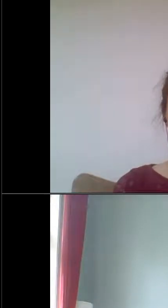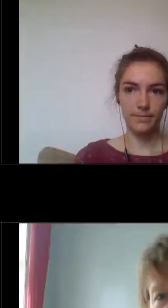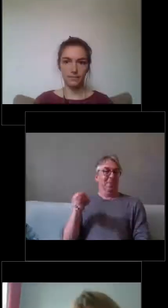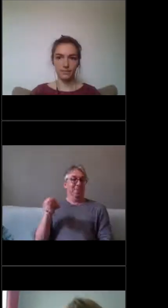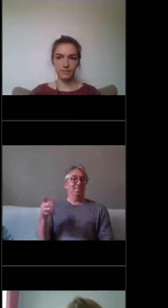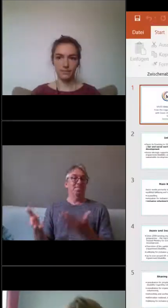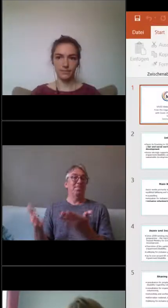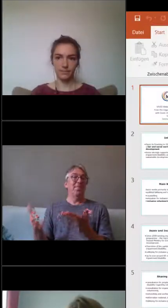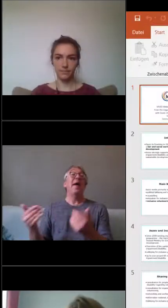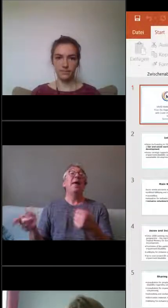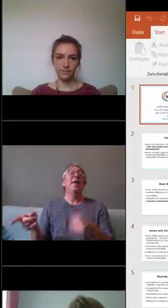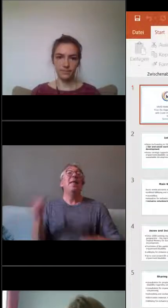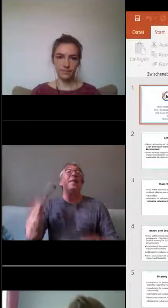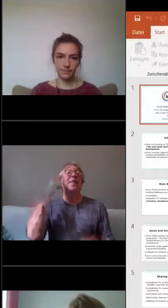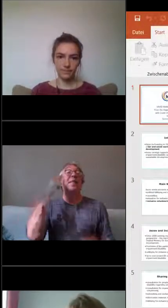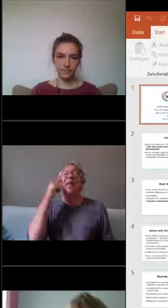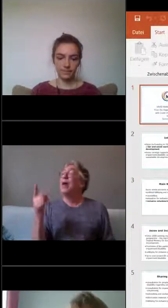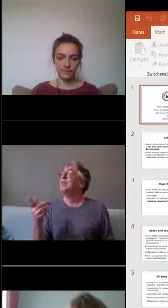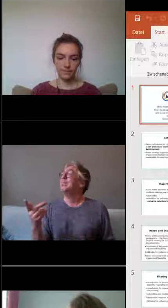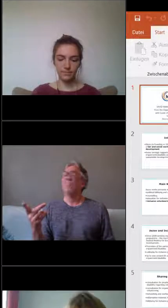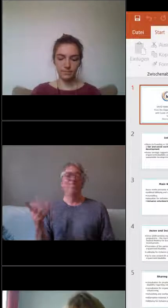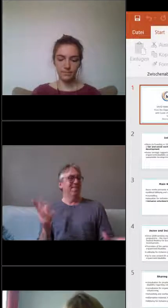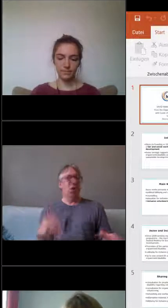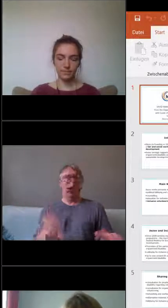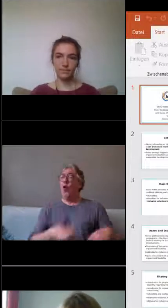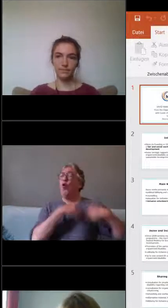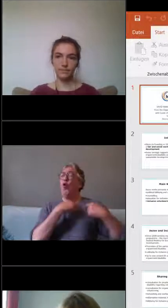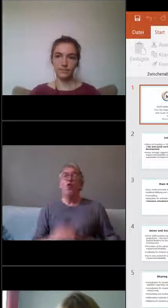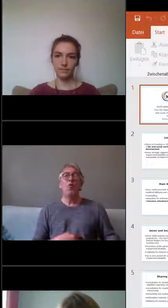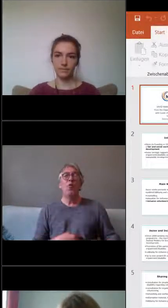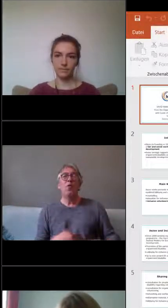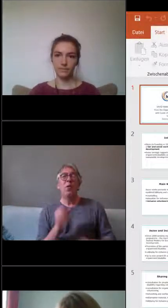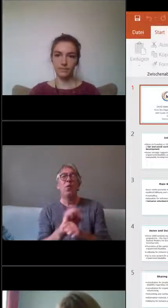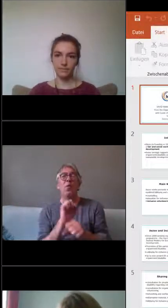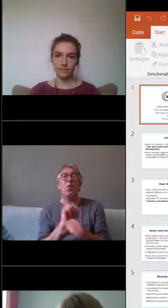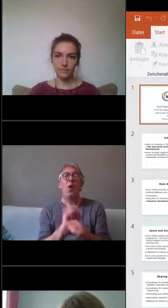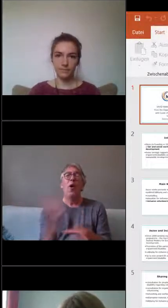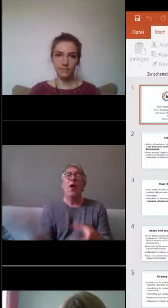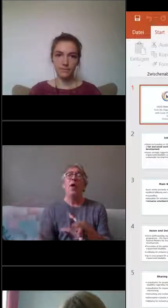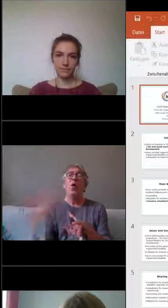inclusive volunteerism isn't possible and not see it as an opportunity.